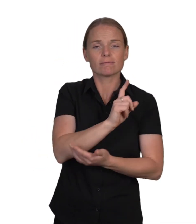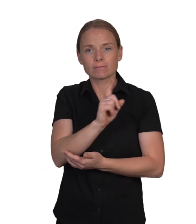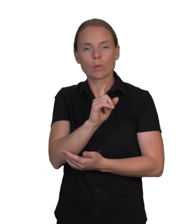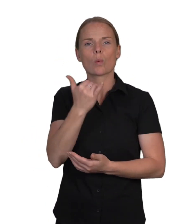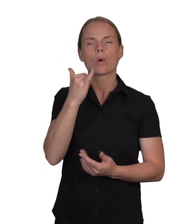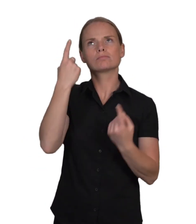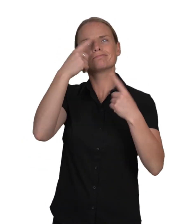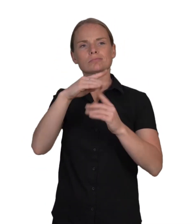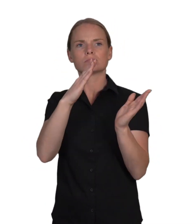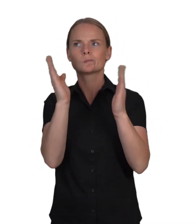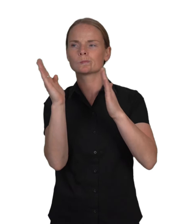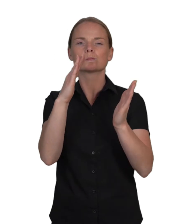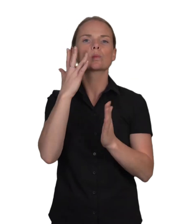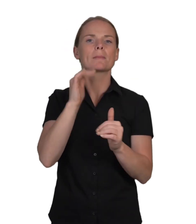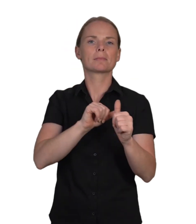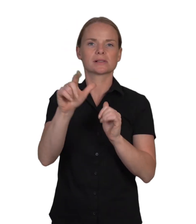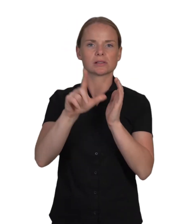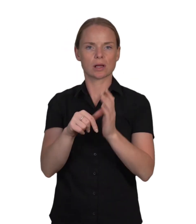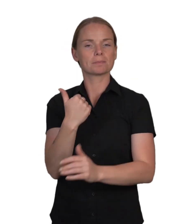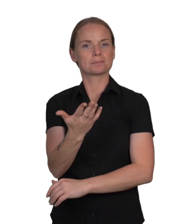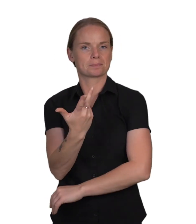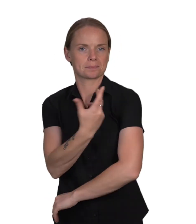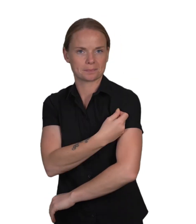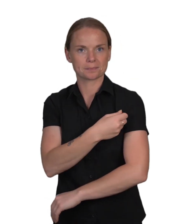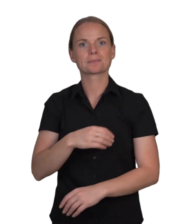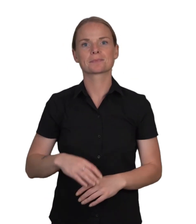for you to have an intramuscular injection and help decide the best timing for injection.